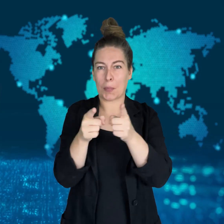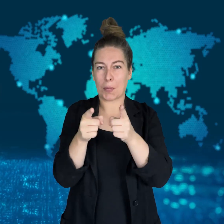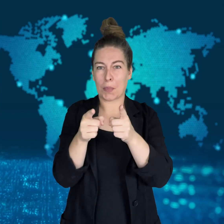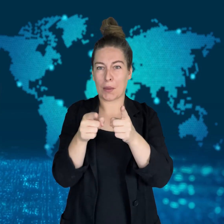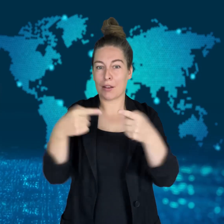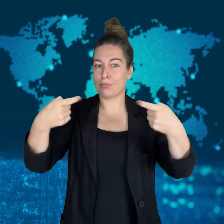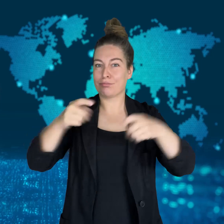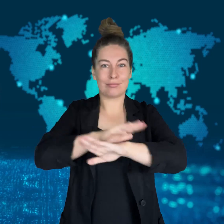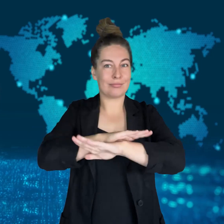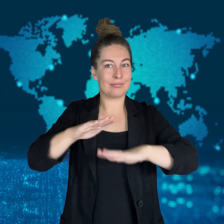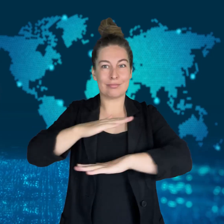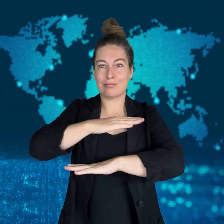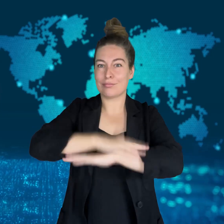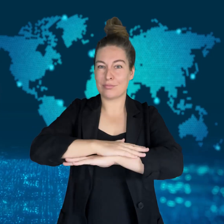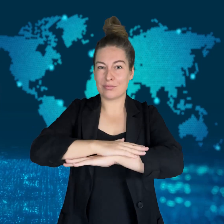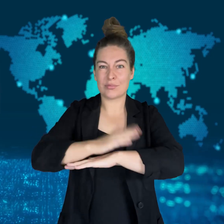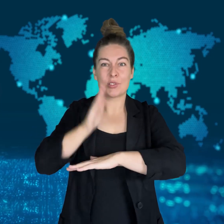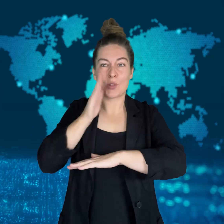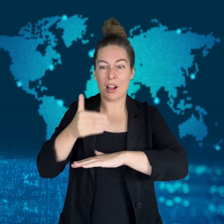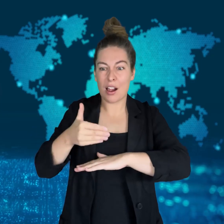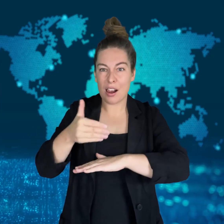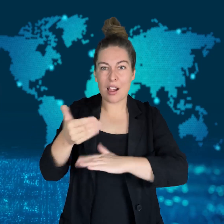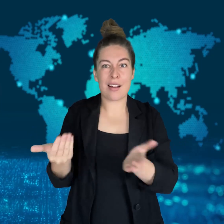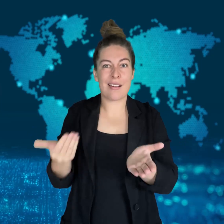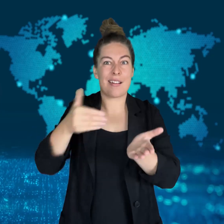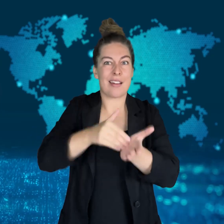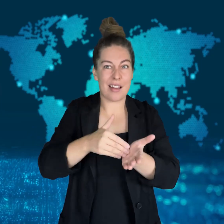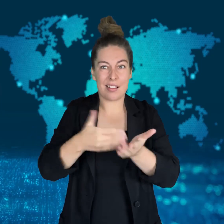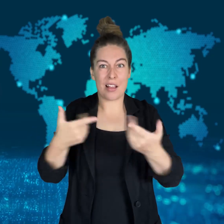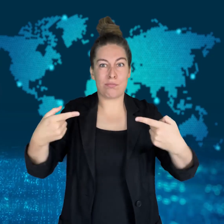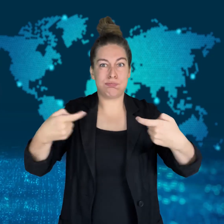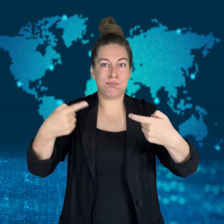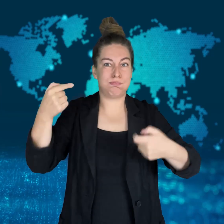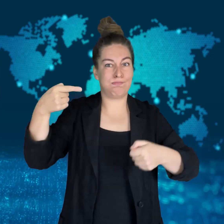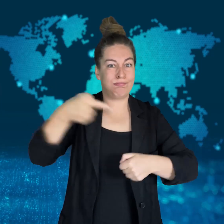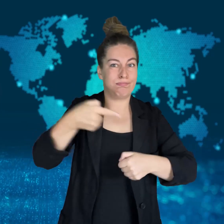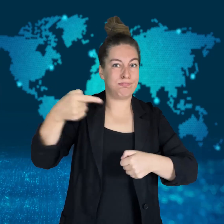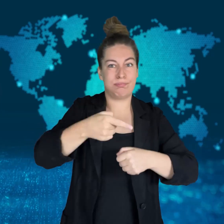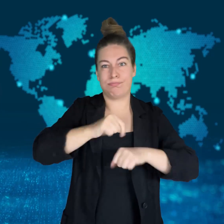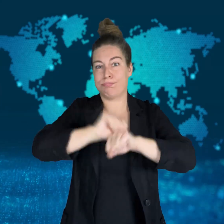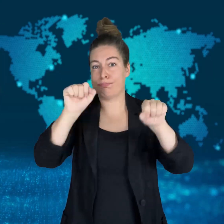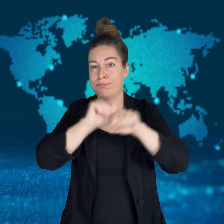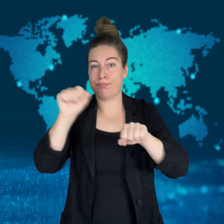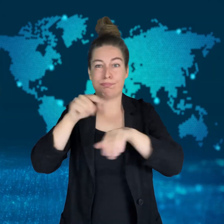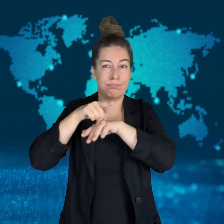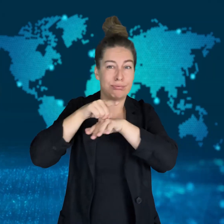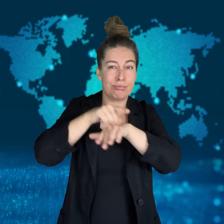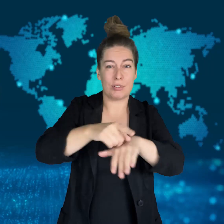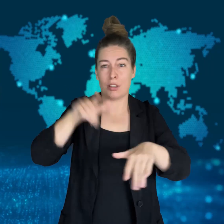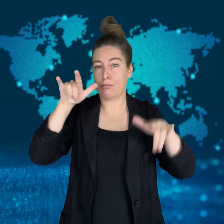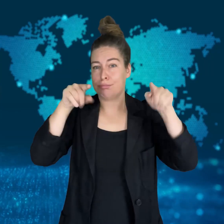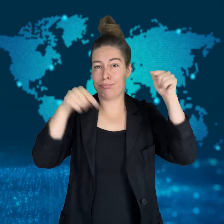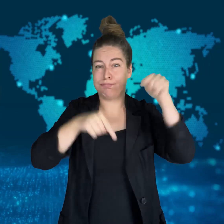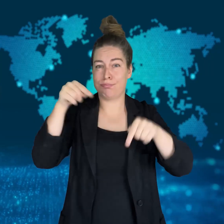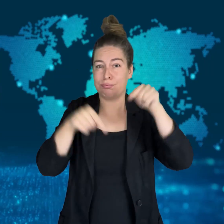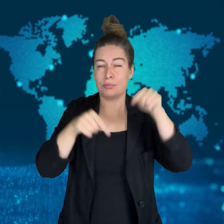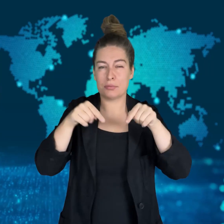the fighting is apt to begin again.